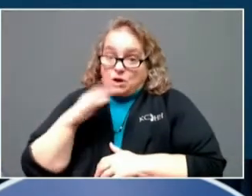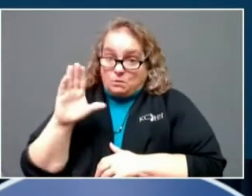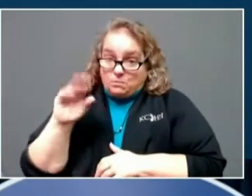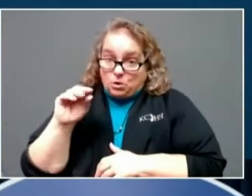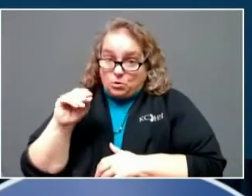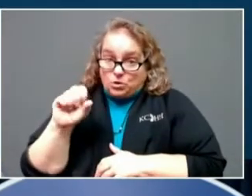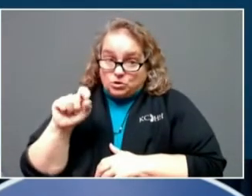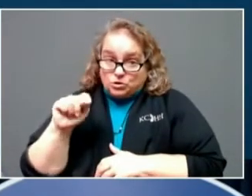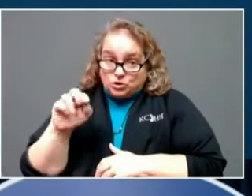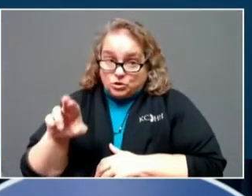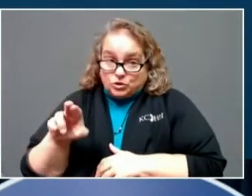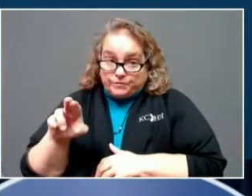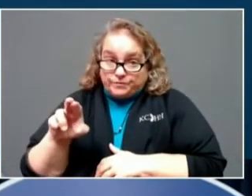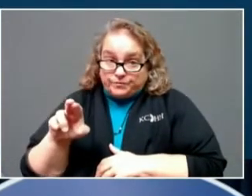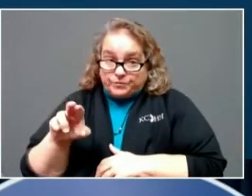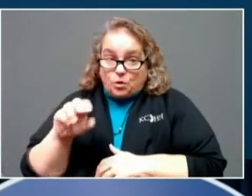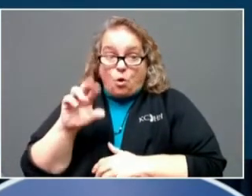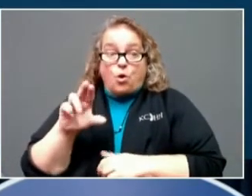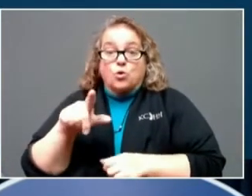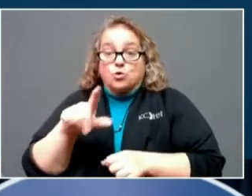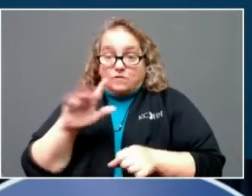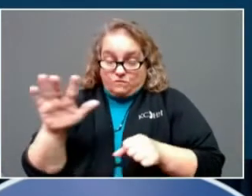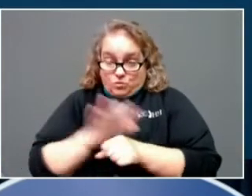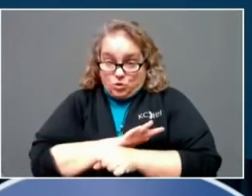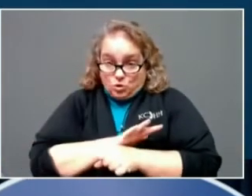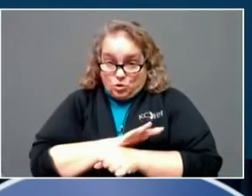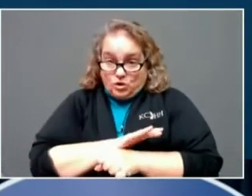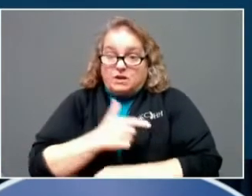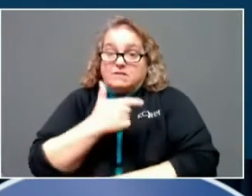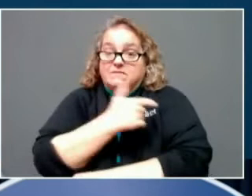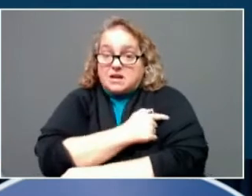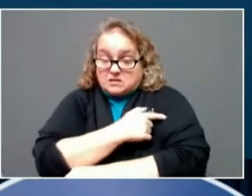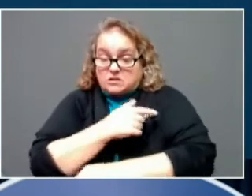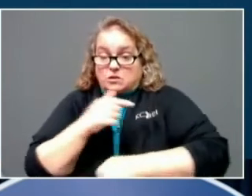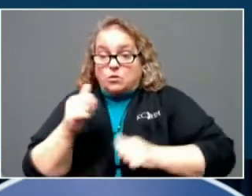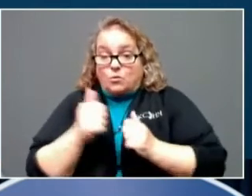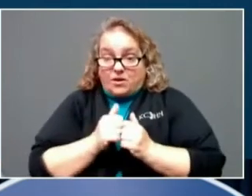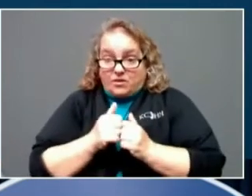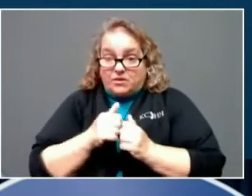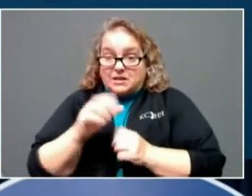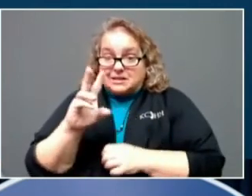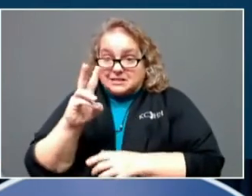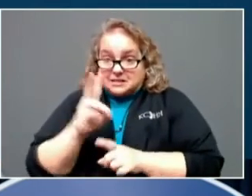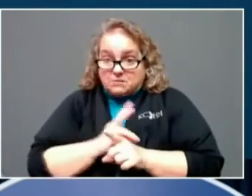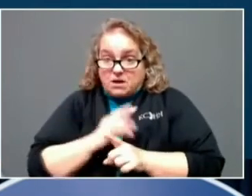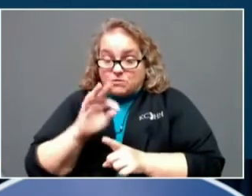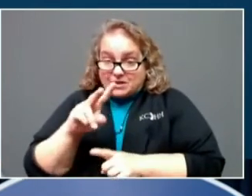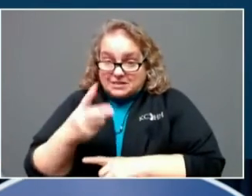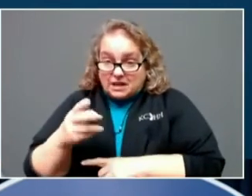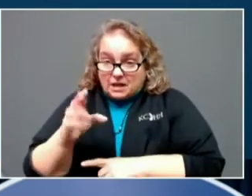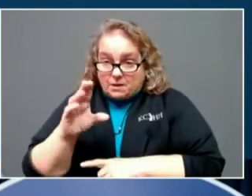fully vaccinate your, I'm sorry if you're fully vaccinated within six months of your second dose or fully vaccinated and boosted. So you're six